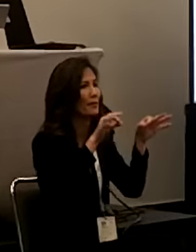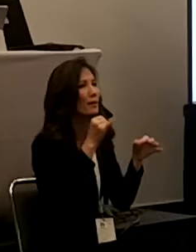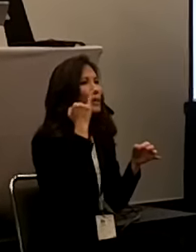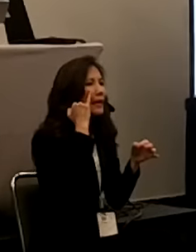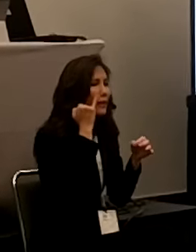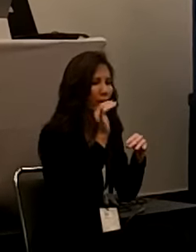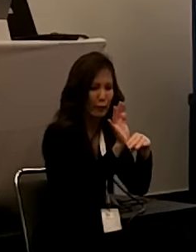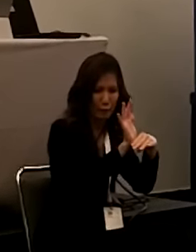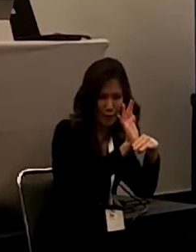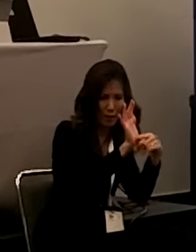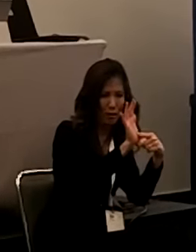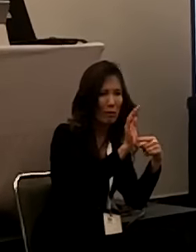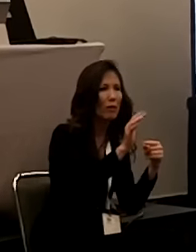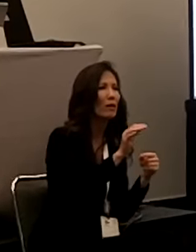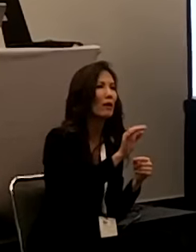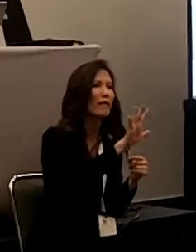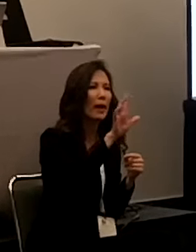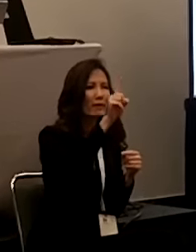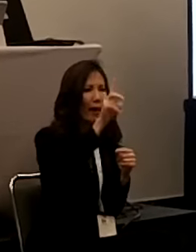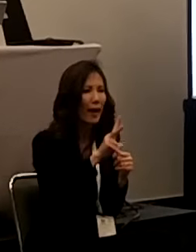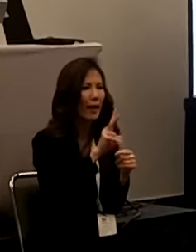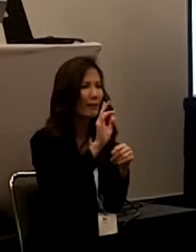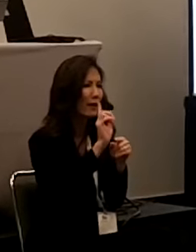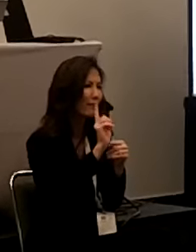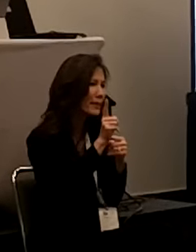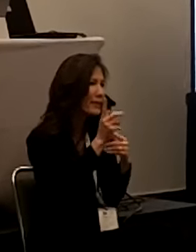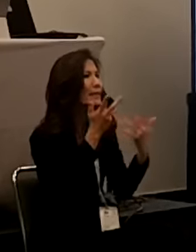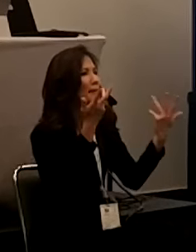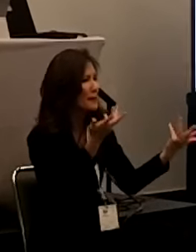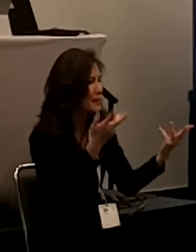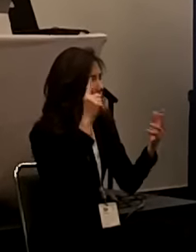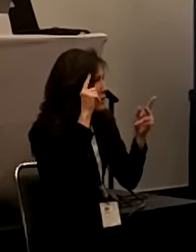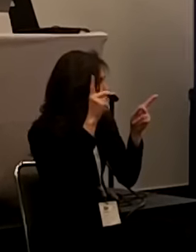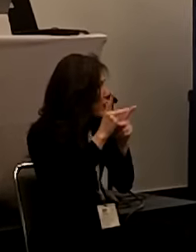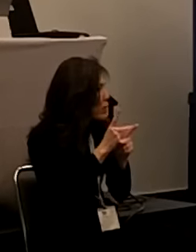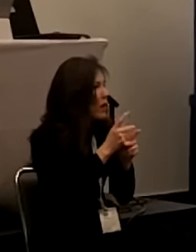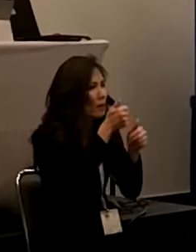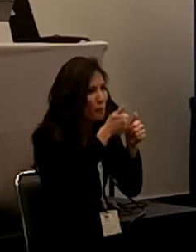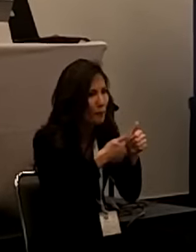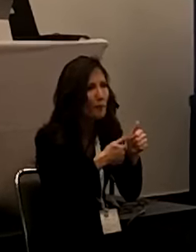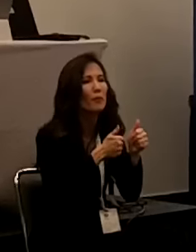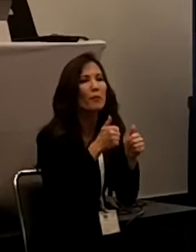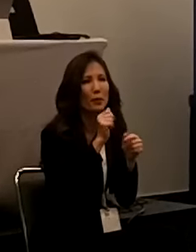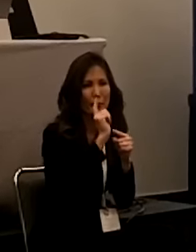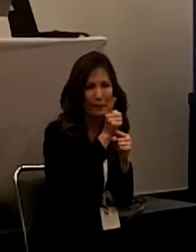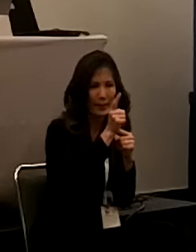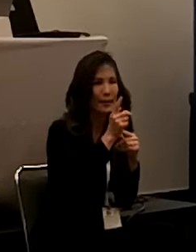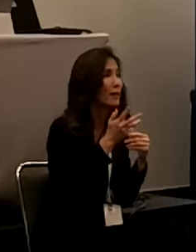it's gonna be five or six depending, so if you do fairly short videos, it would be a good option.